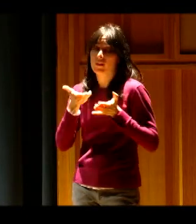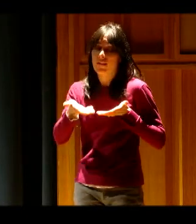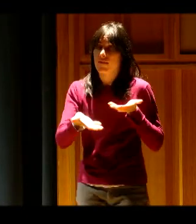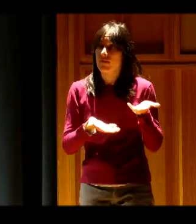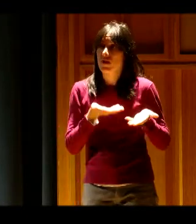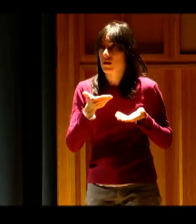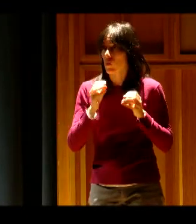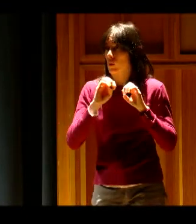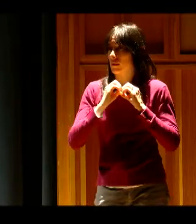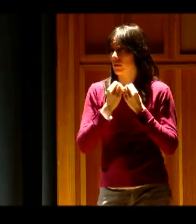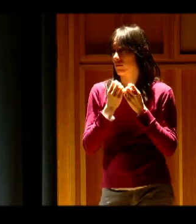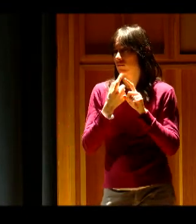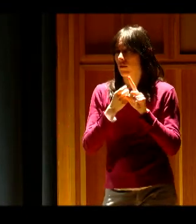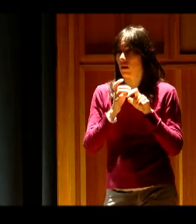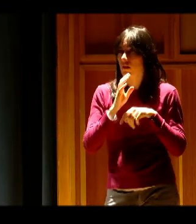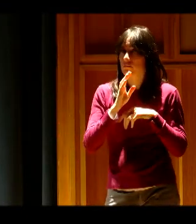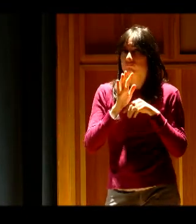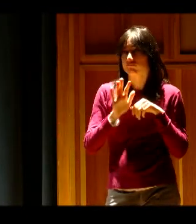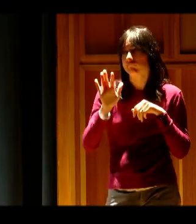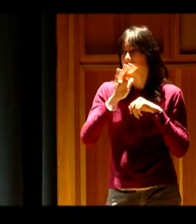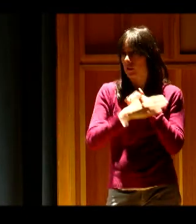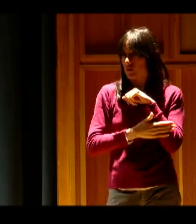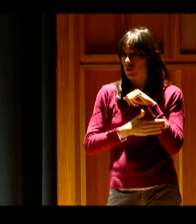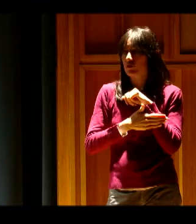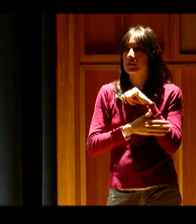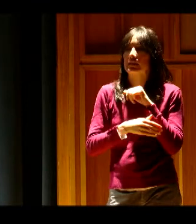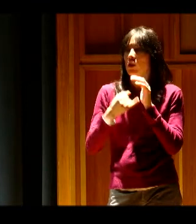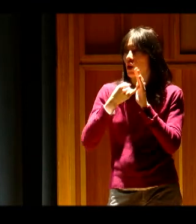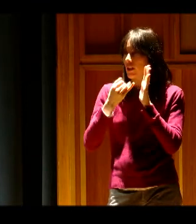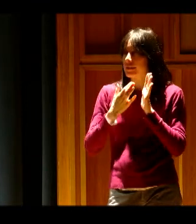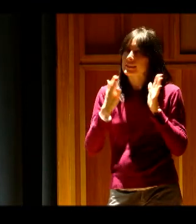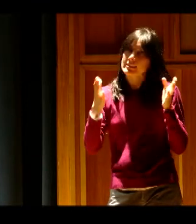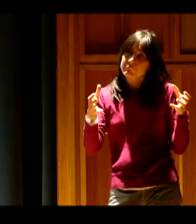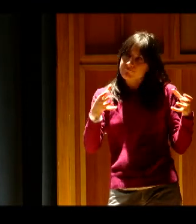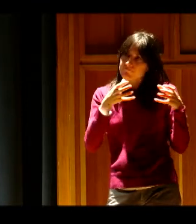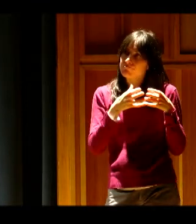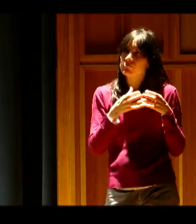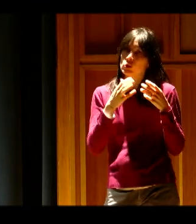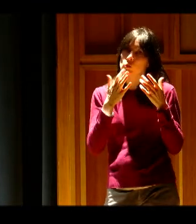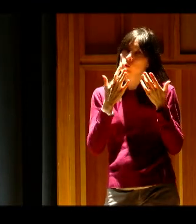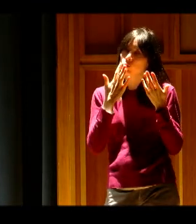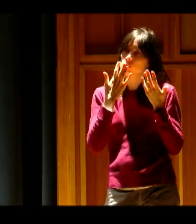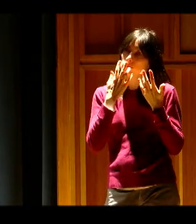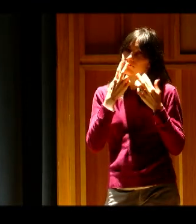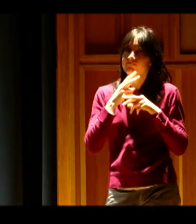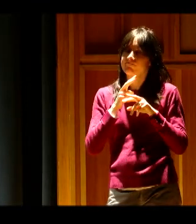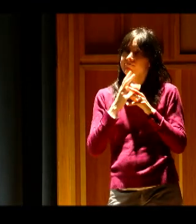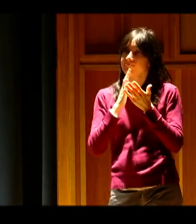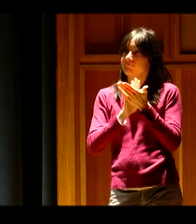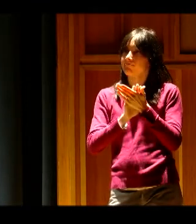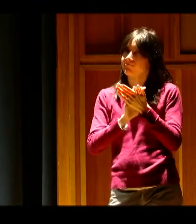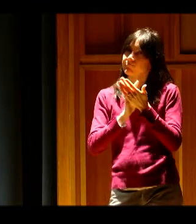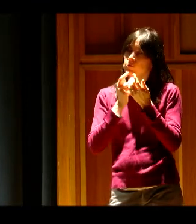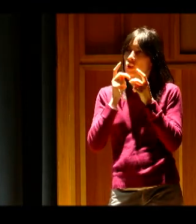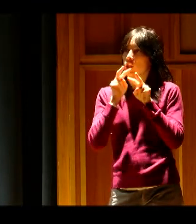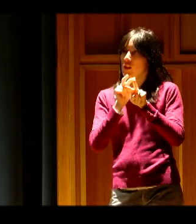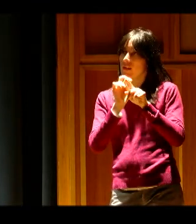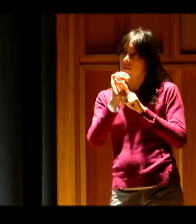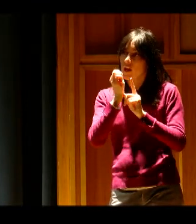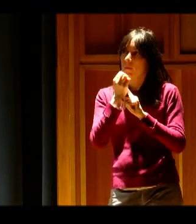and artists all over the country to celebrate the environment, and to commission work on climate change or